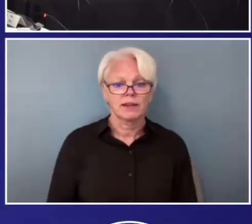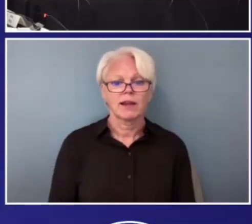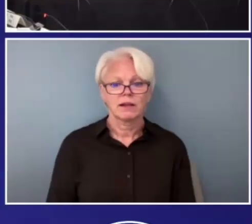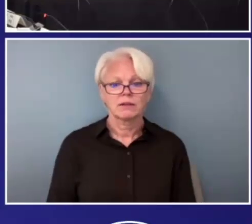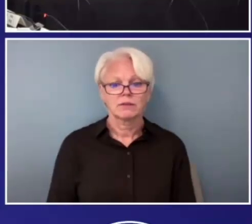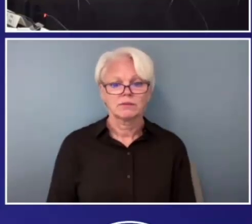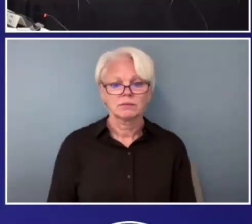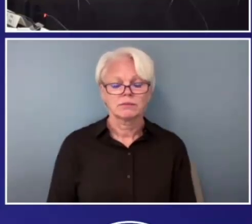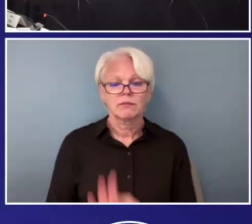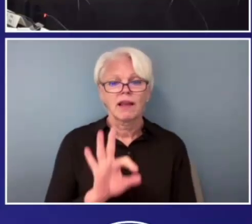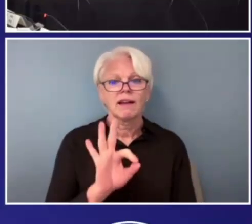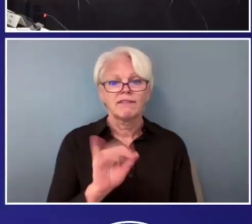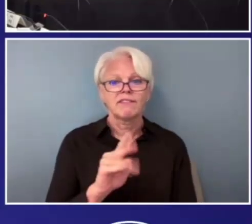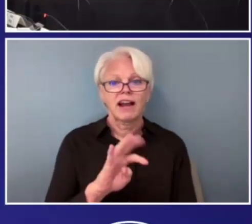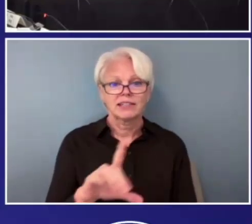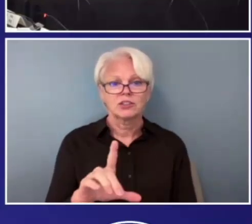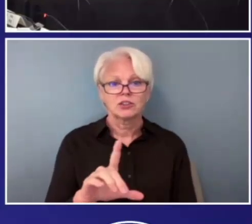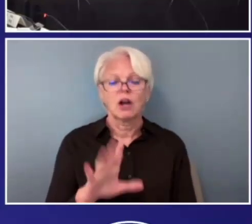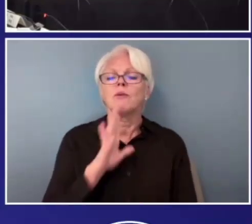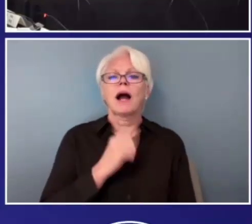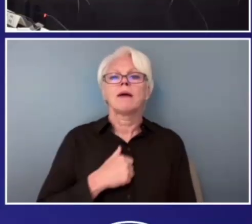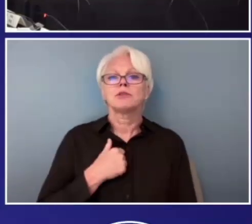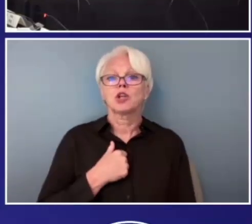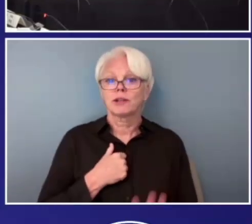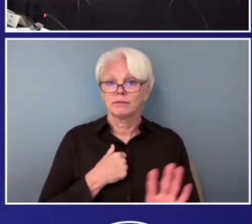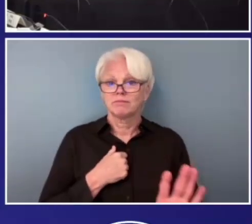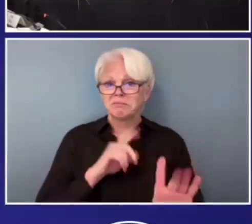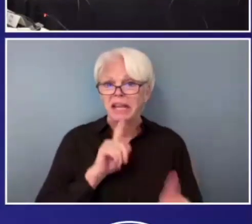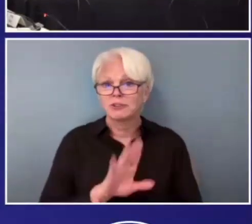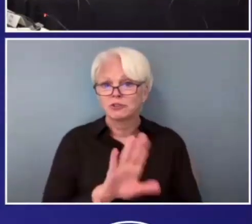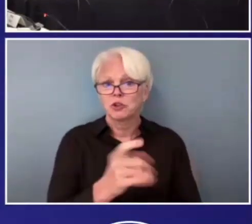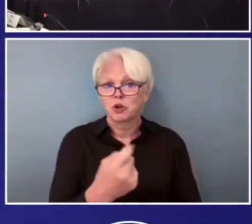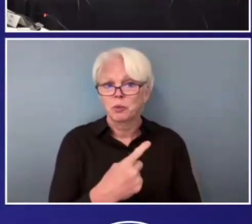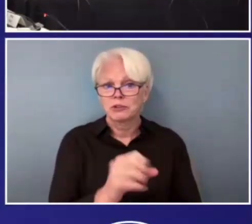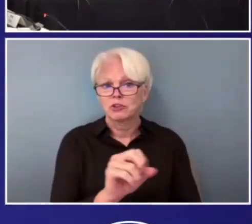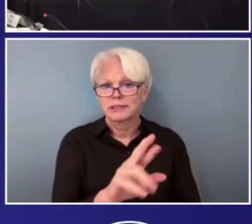Faisal? I'm sorry. Does that answer your question, Scott? Yes. Great.